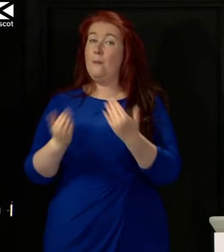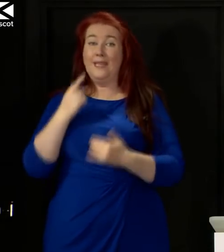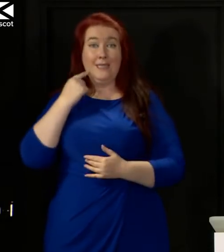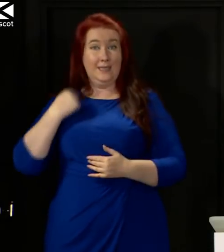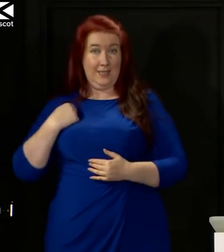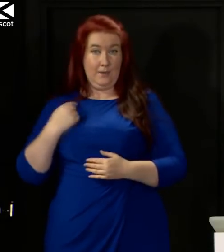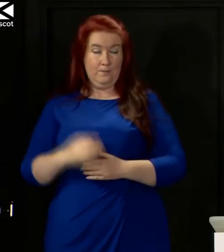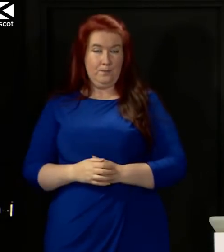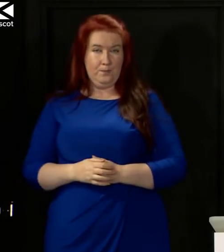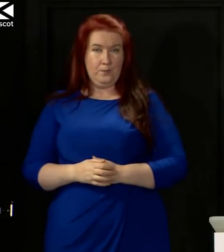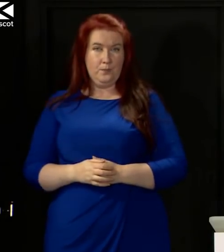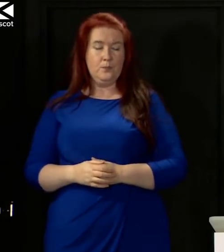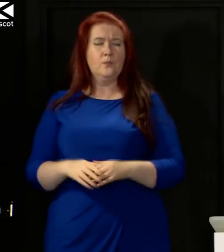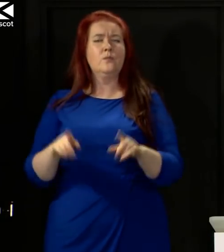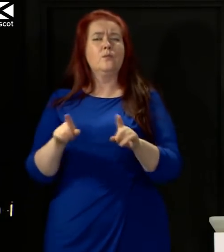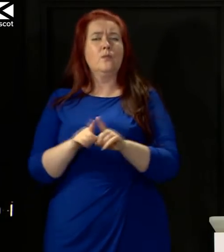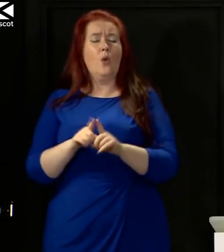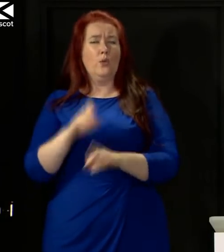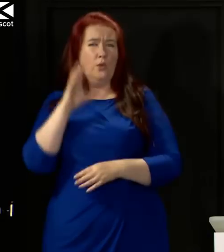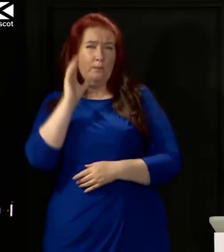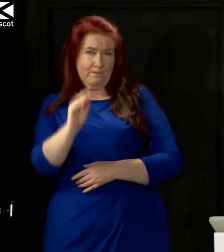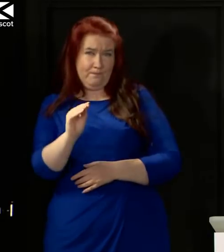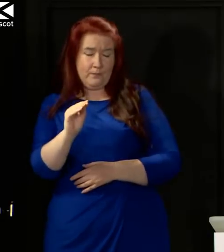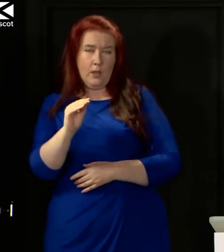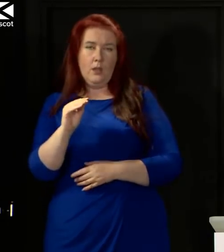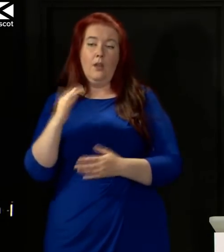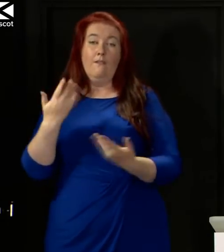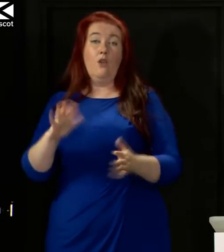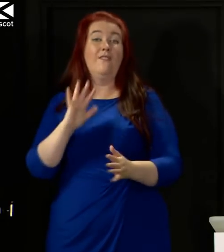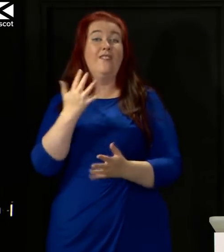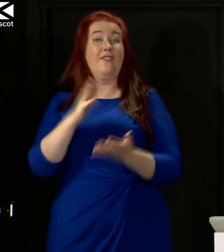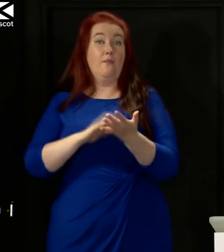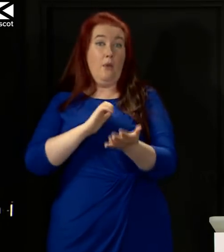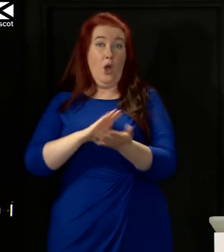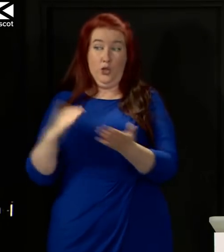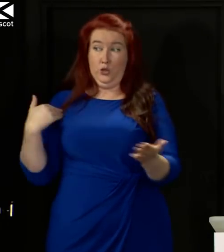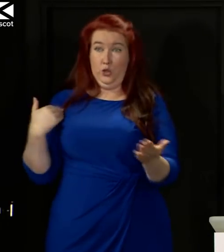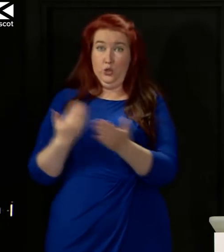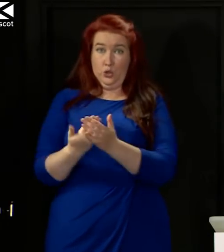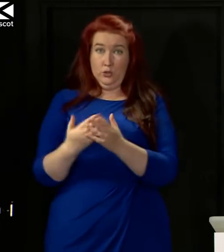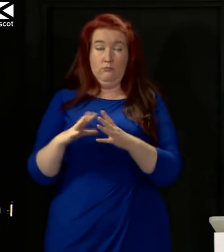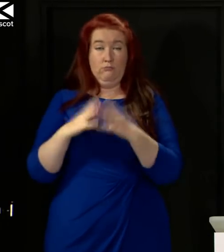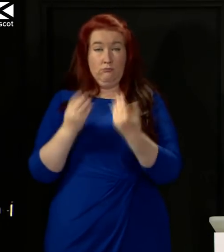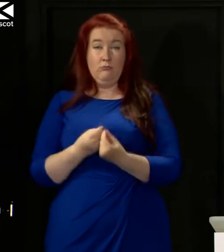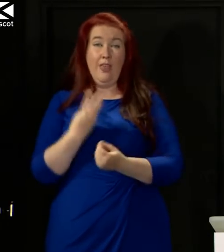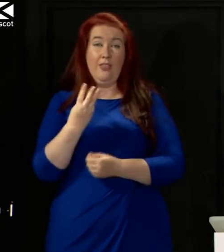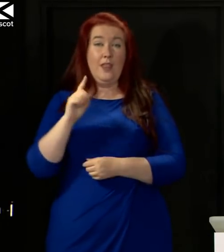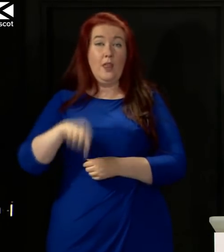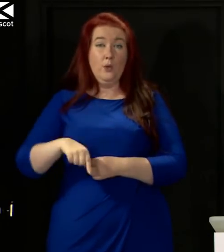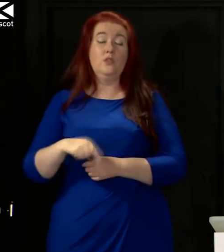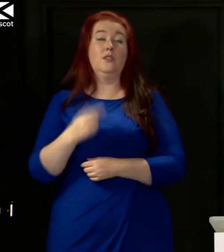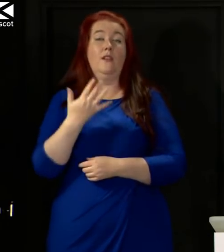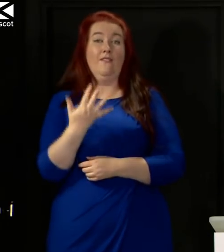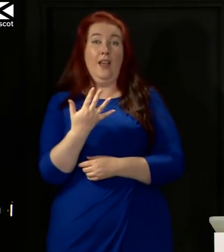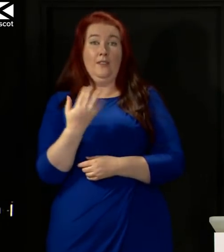I am also able to confirm today that since the 5 March, a total of 3,929 patients who